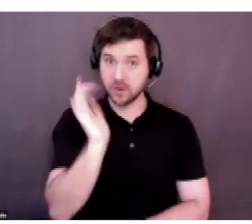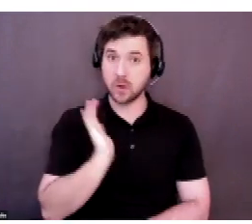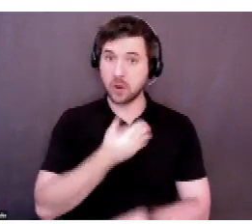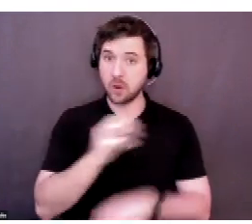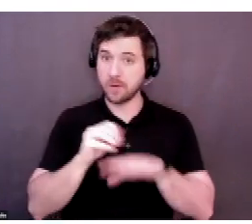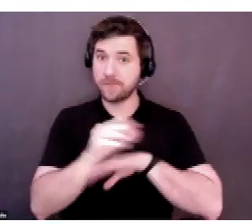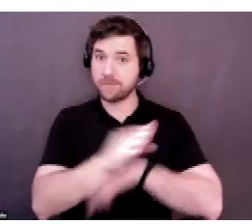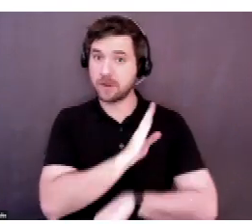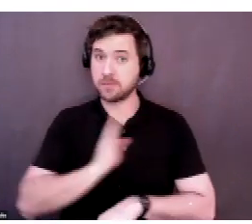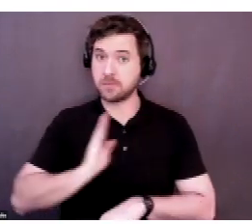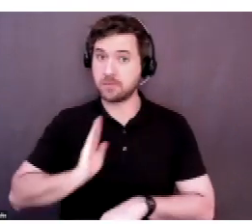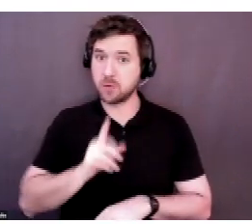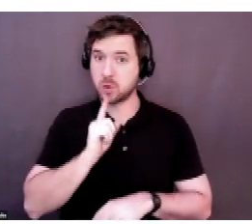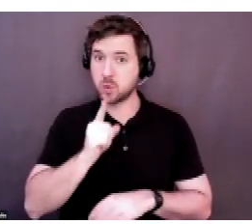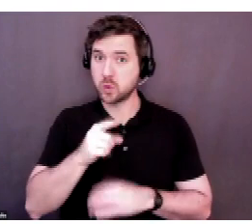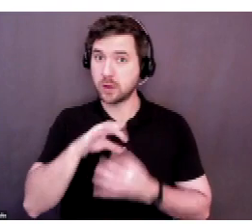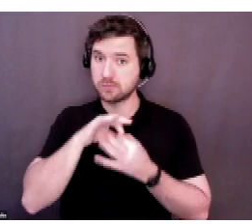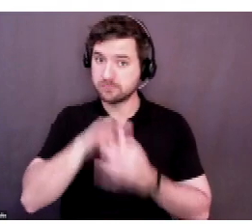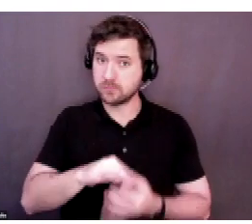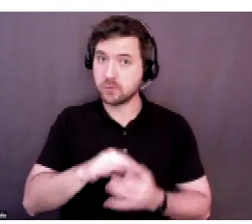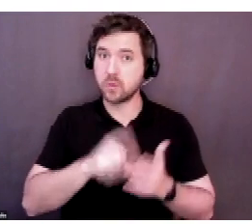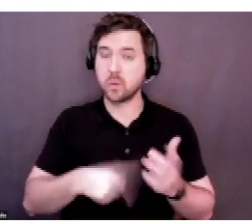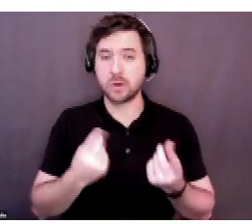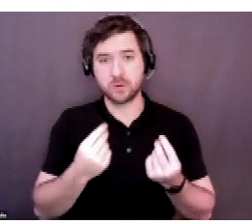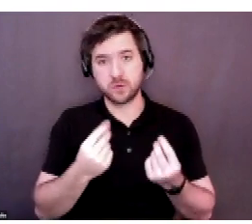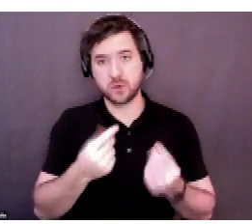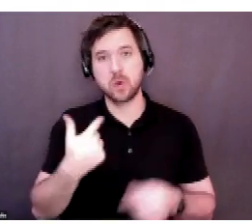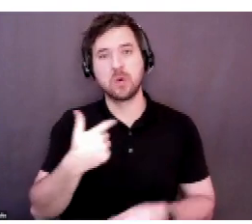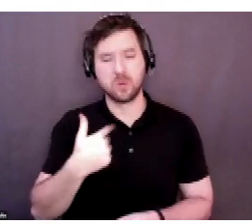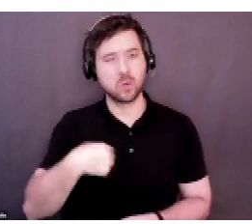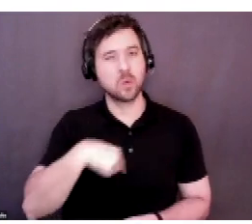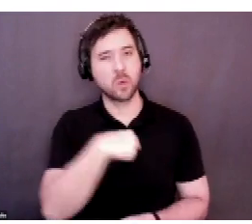guided by the disability rights ethos, nothing about us without us,